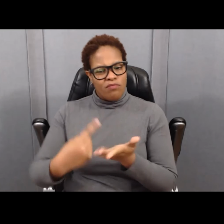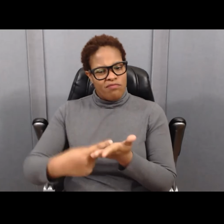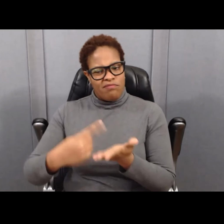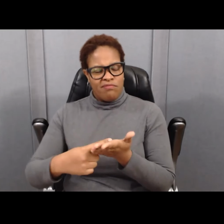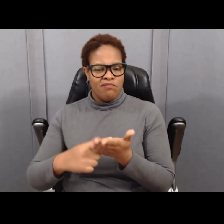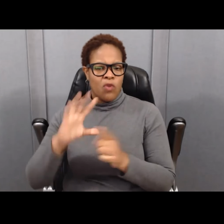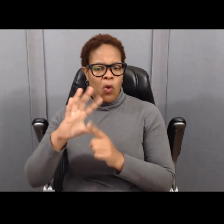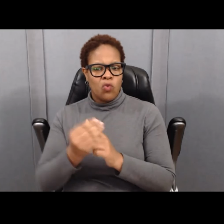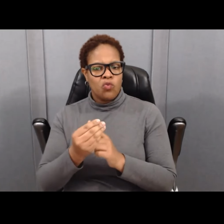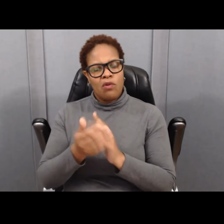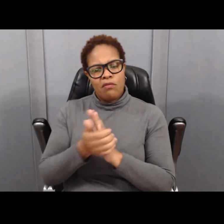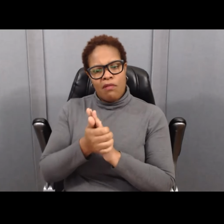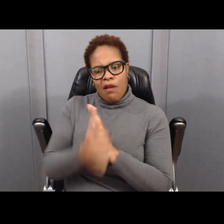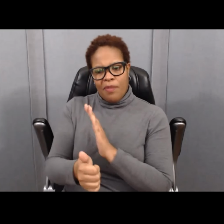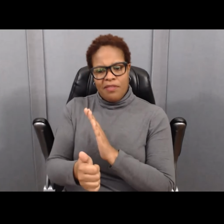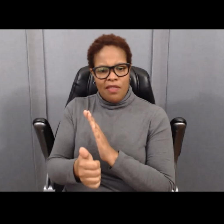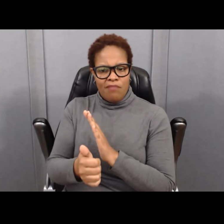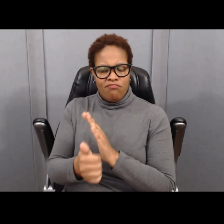we need to be realizing,